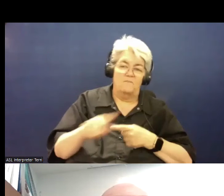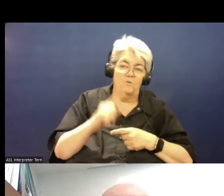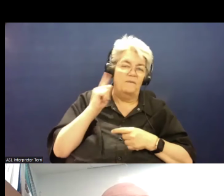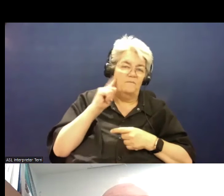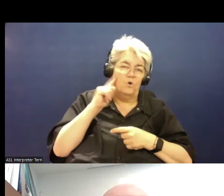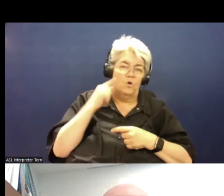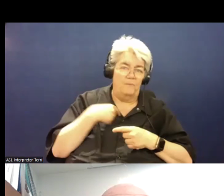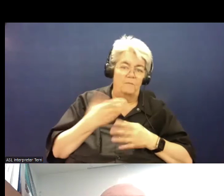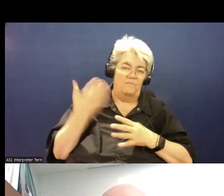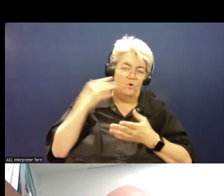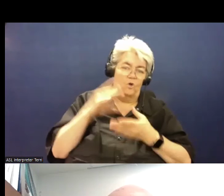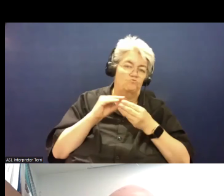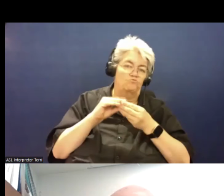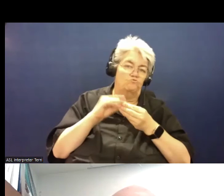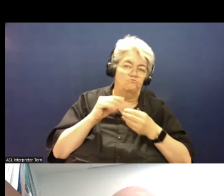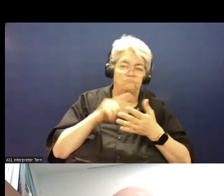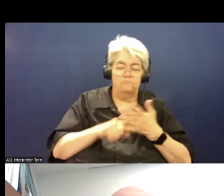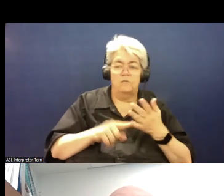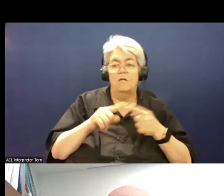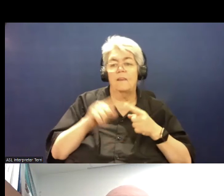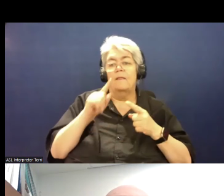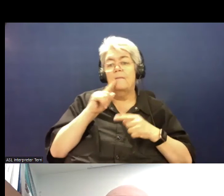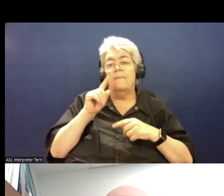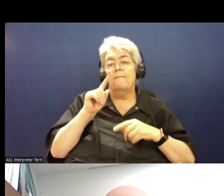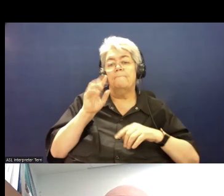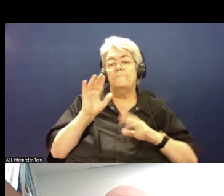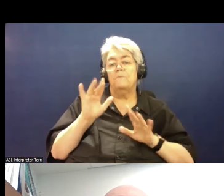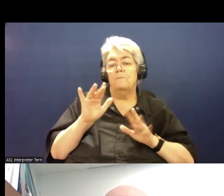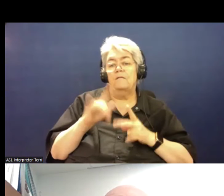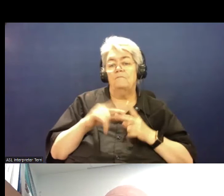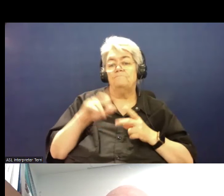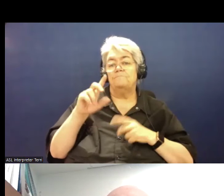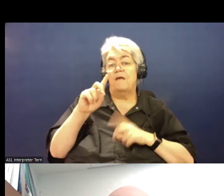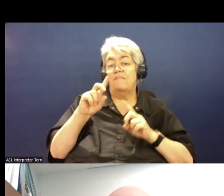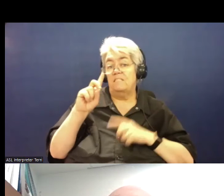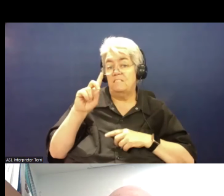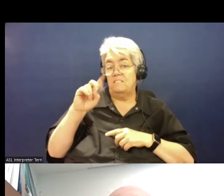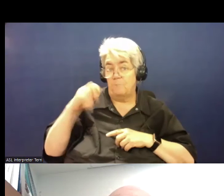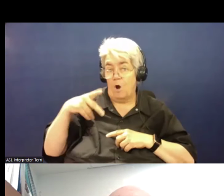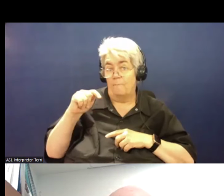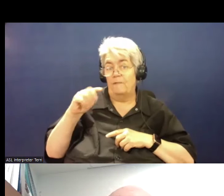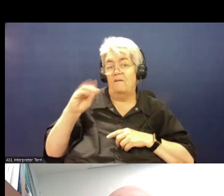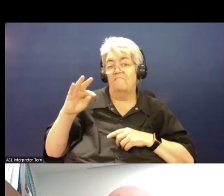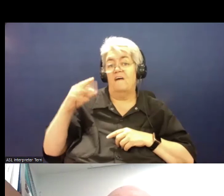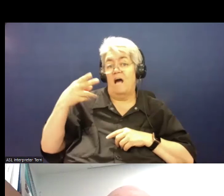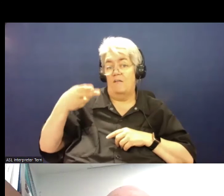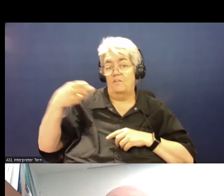BEFORE -- BUT THE DEPARTMENTS OF HEALTH AND HUMAN SERVICES AND